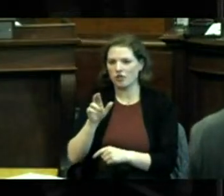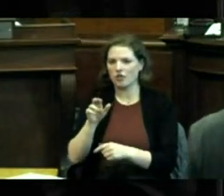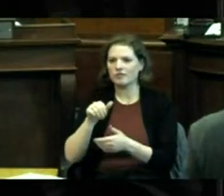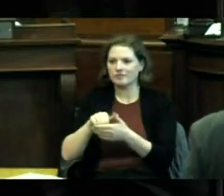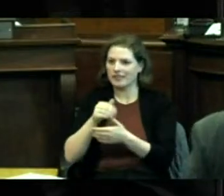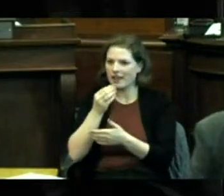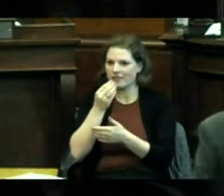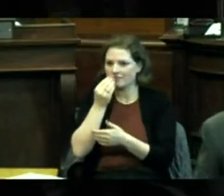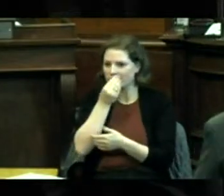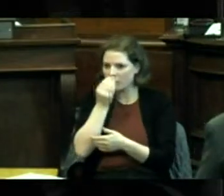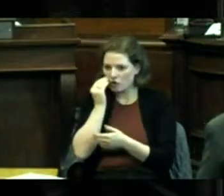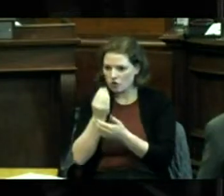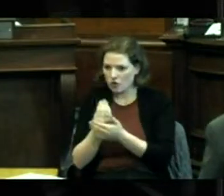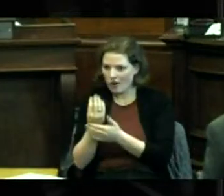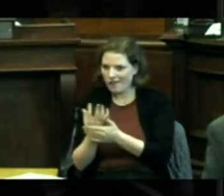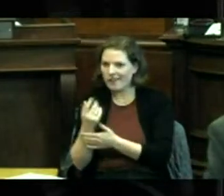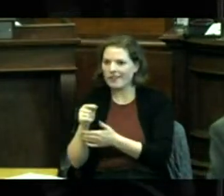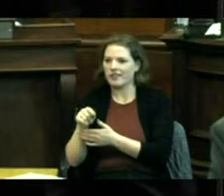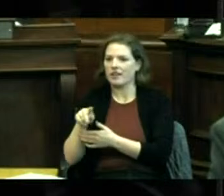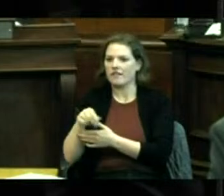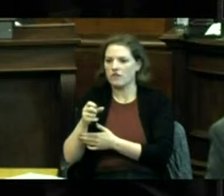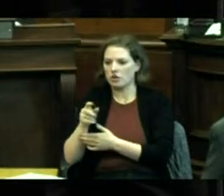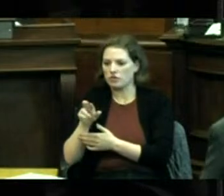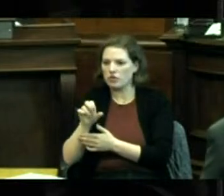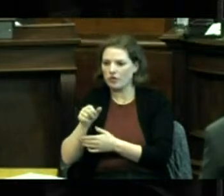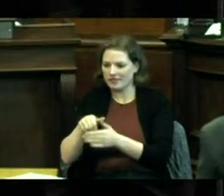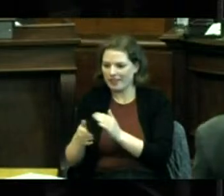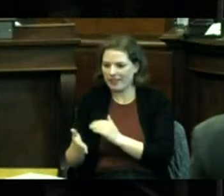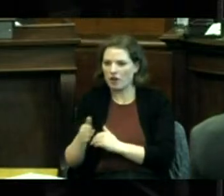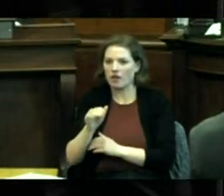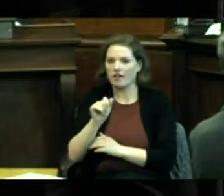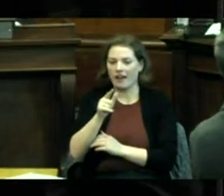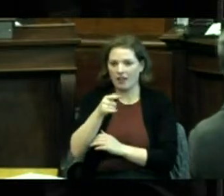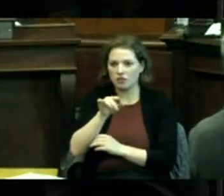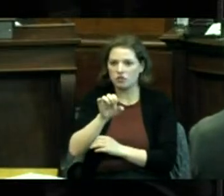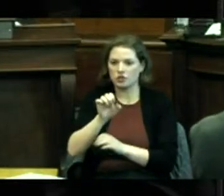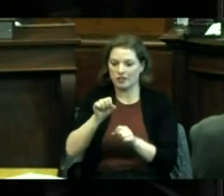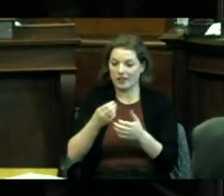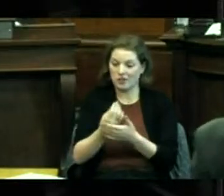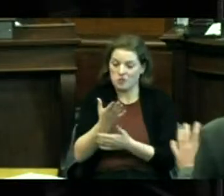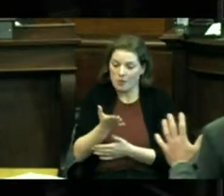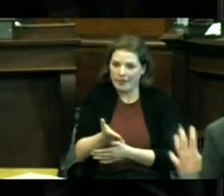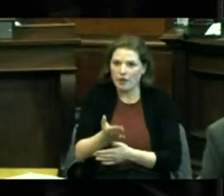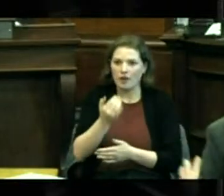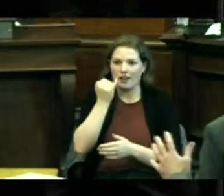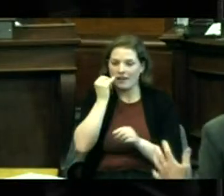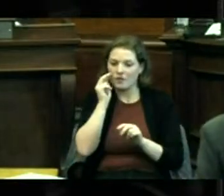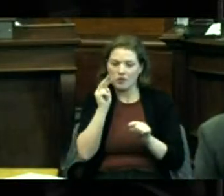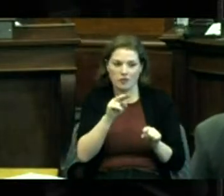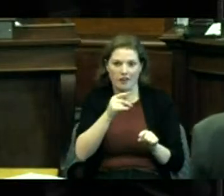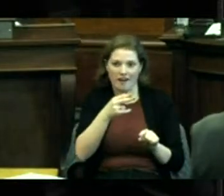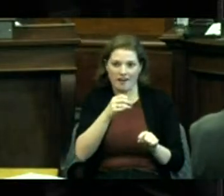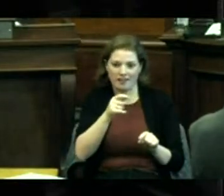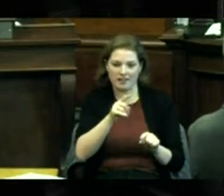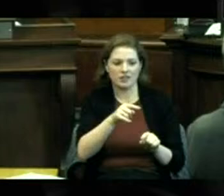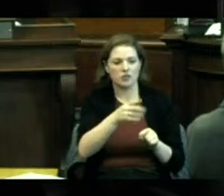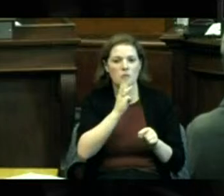is also a fertilizer. If you put fertilizer on your garden, there's phosphorus in there.